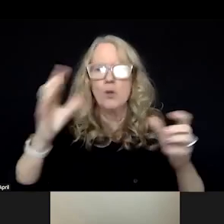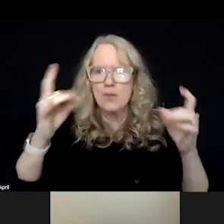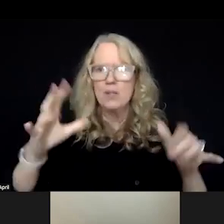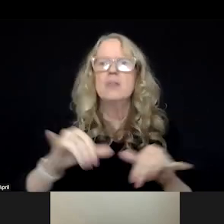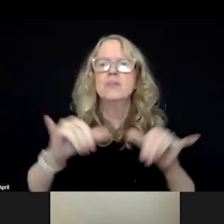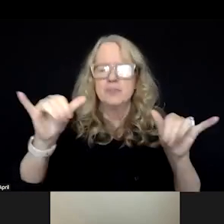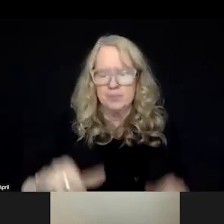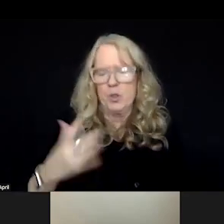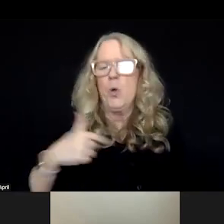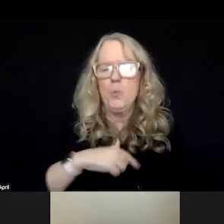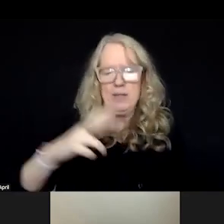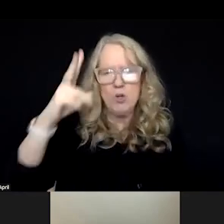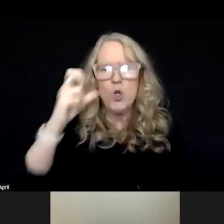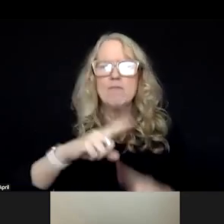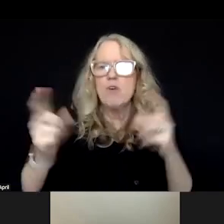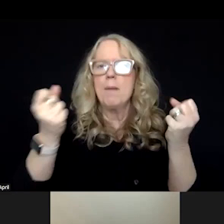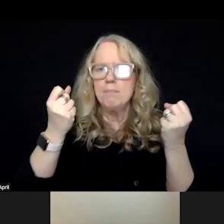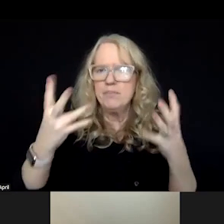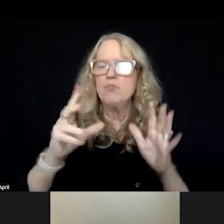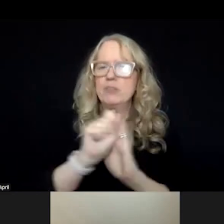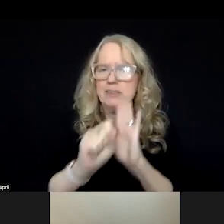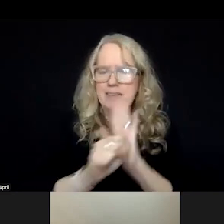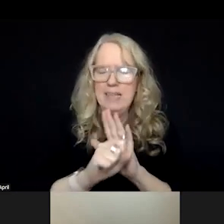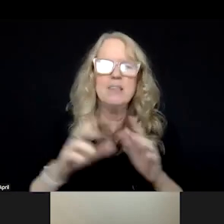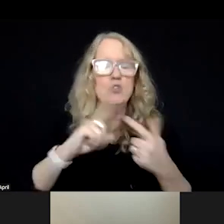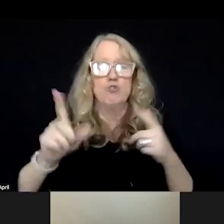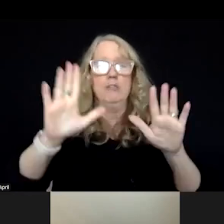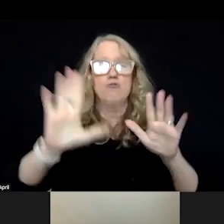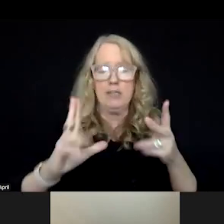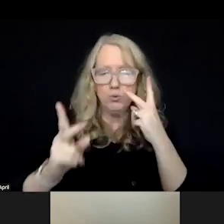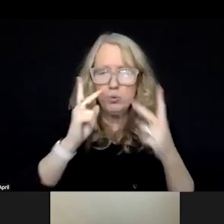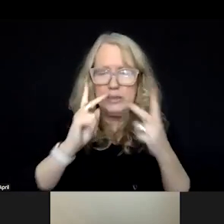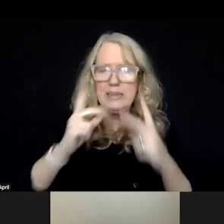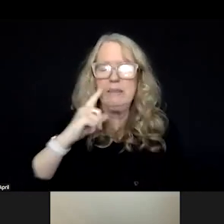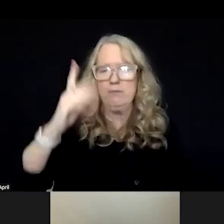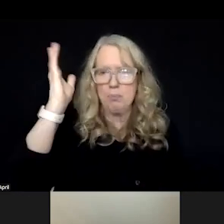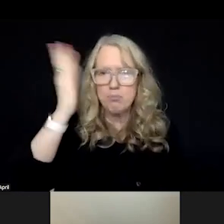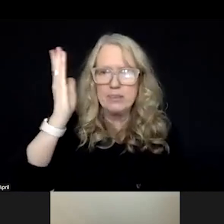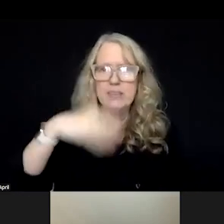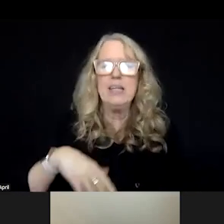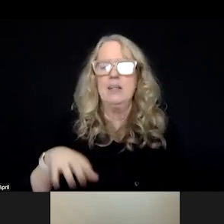WE HAVE HEARD FROM A NUMBER OF STATES AND IT WAS GREAT TO SEE THE PRESENTATION FROM ALLIANCE TODAY IN HIGHLIGHTING OUR PROGRESS IN